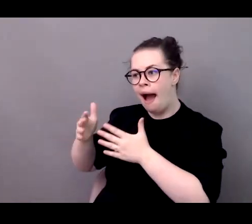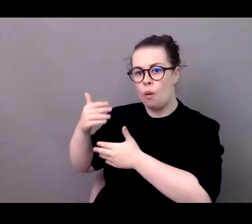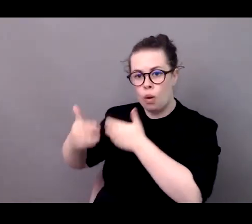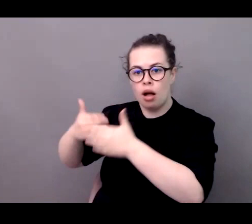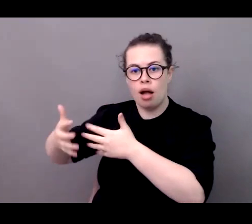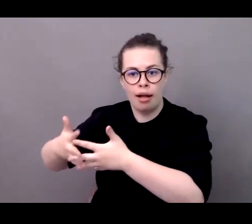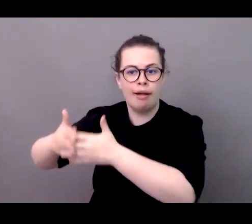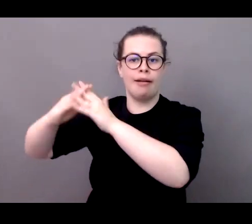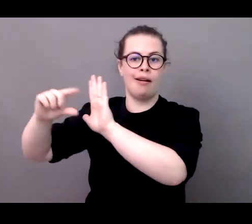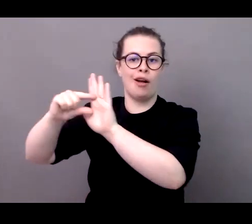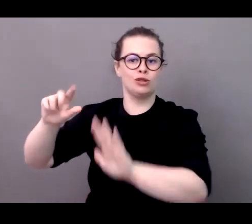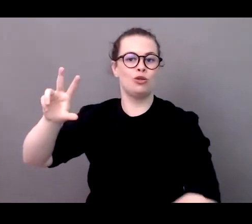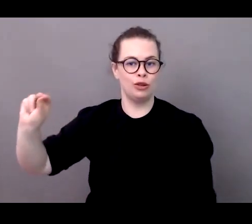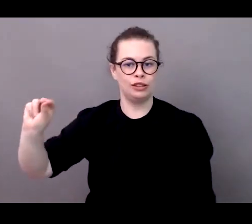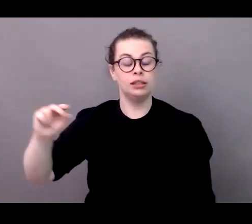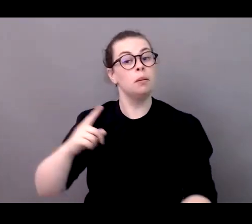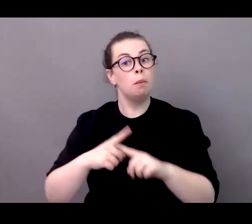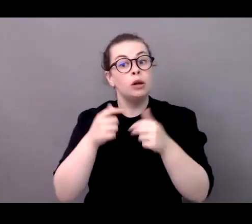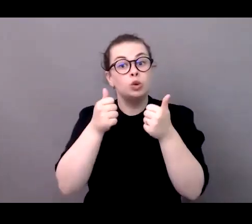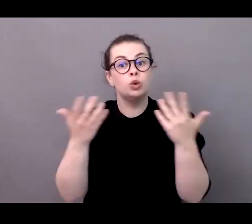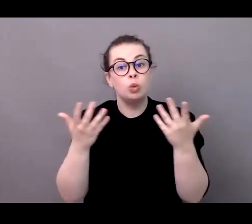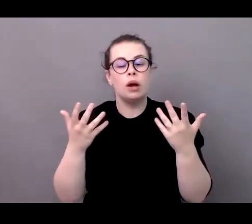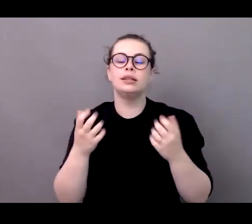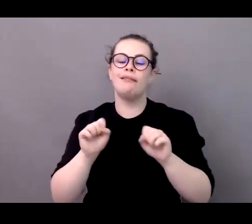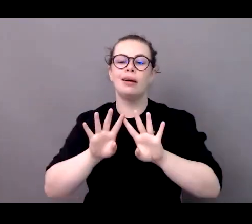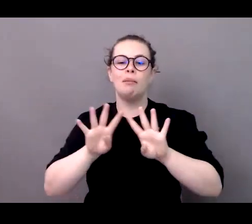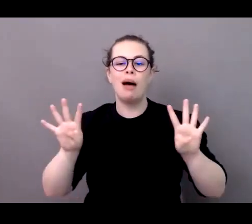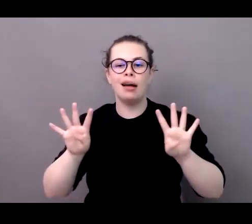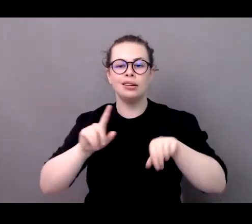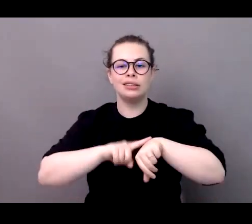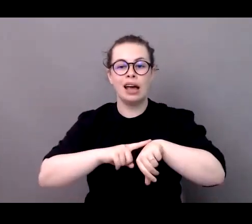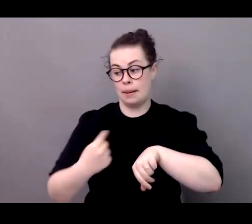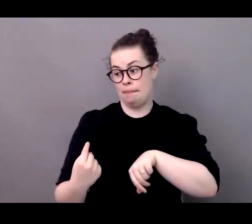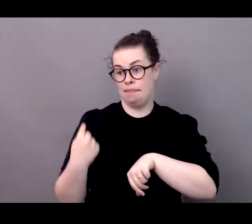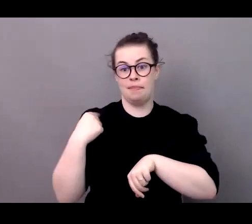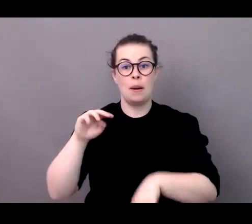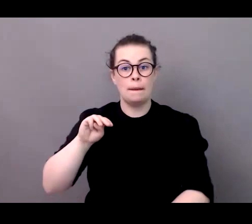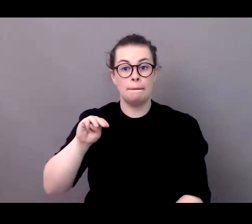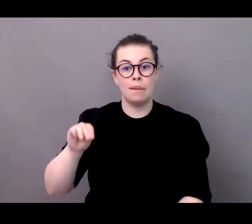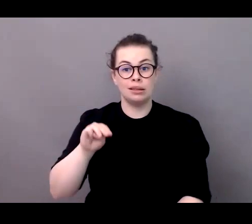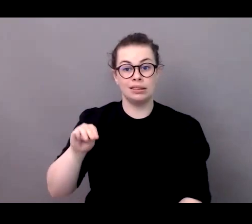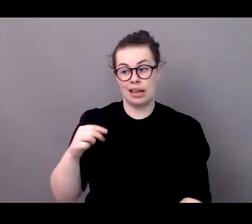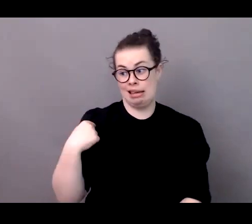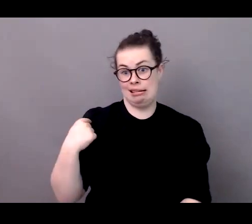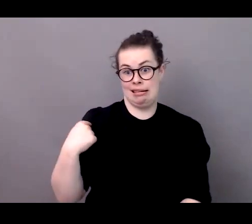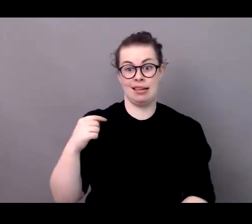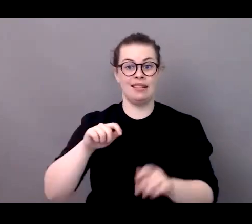again to the recorded panellist session from Monday that you received where Monthian Butan,